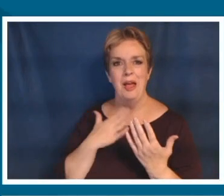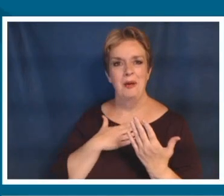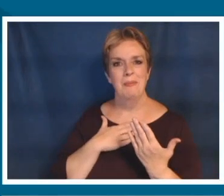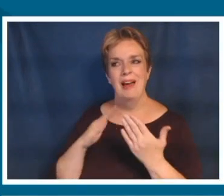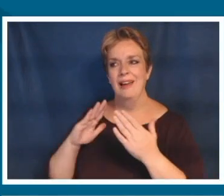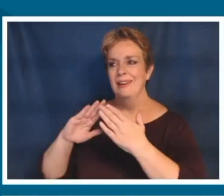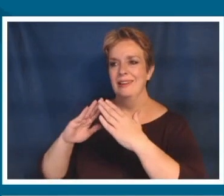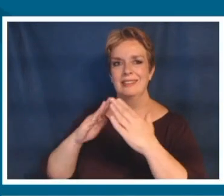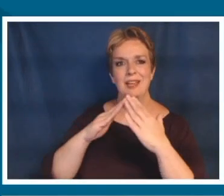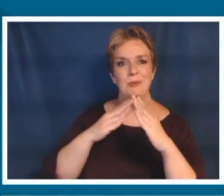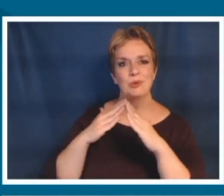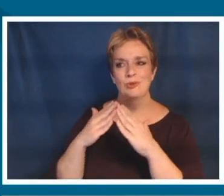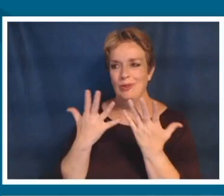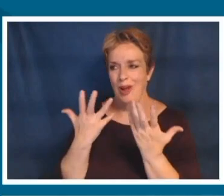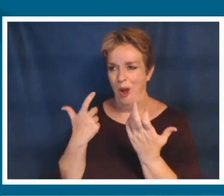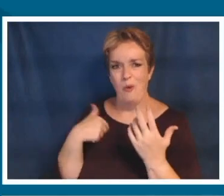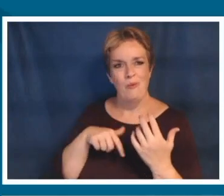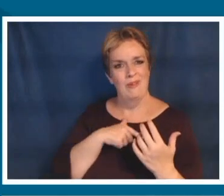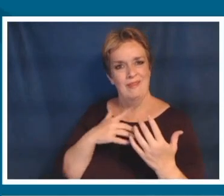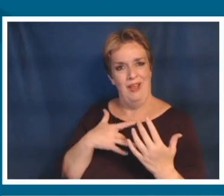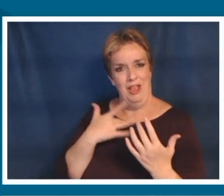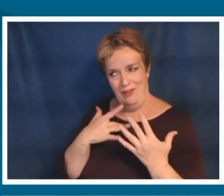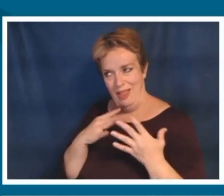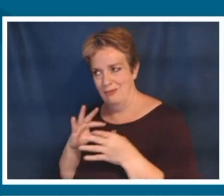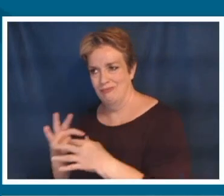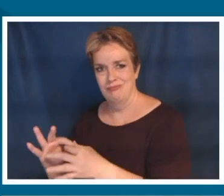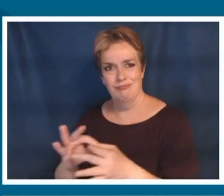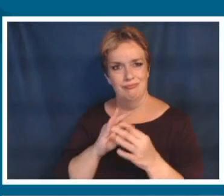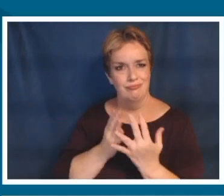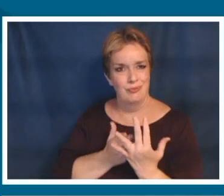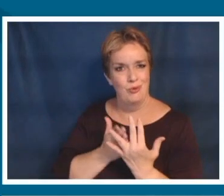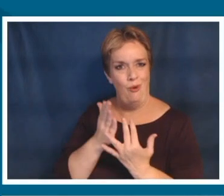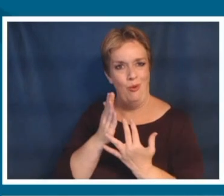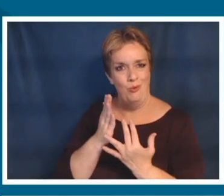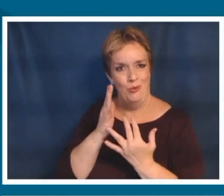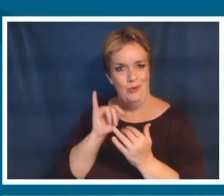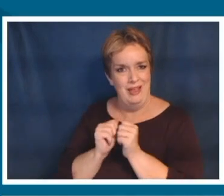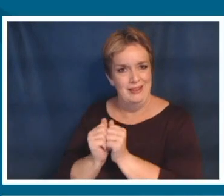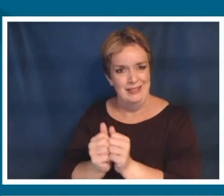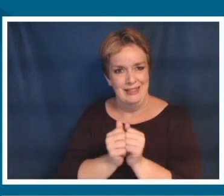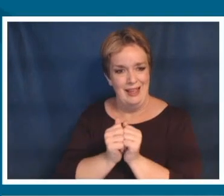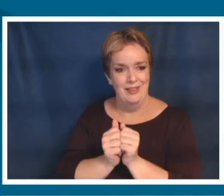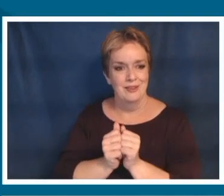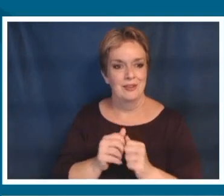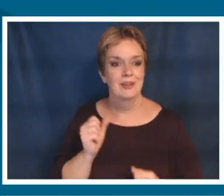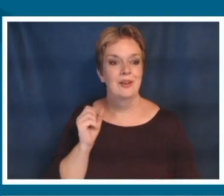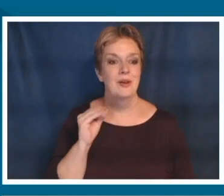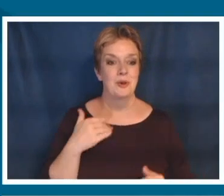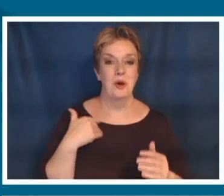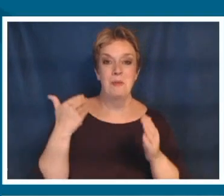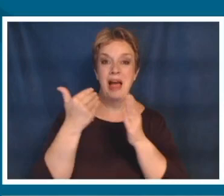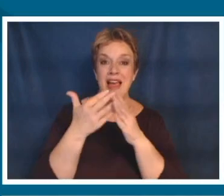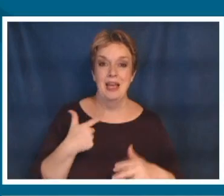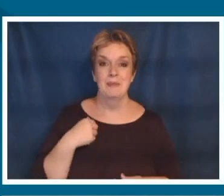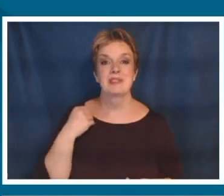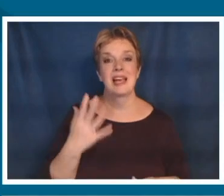so i i gave uh seven of my neighbors these wooden boxes and they created dioramas